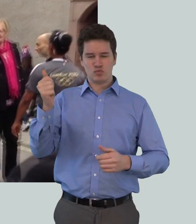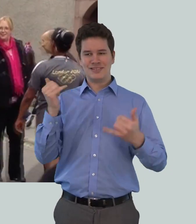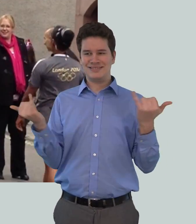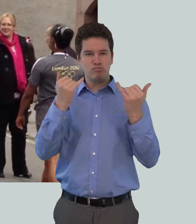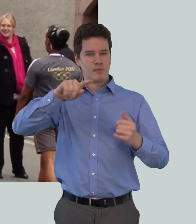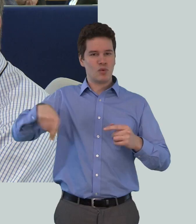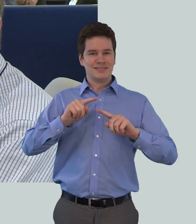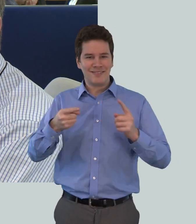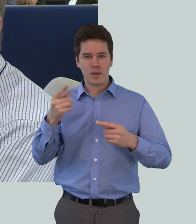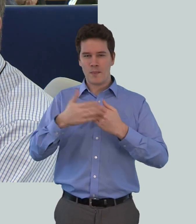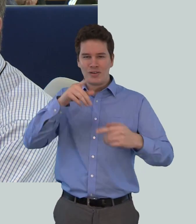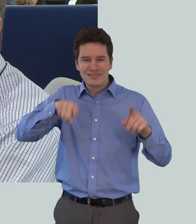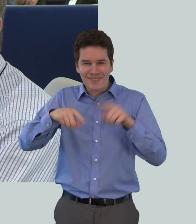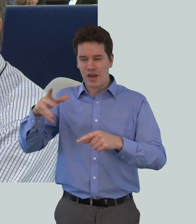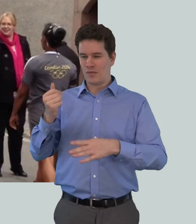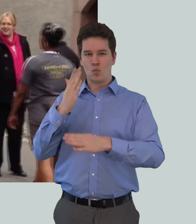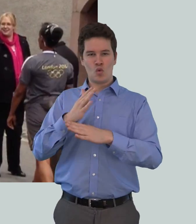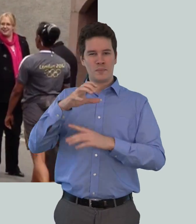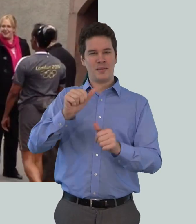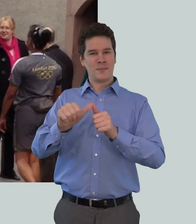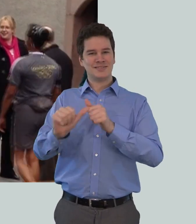the more diversity we have in the work place the better the company.